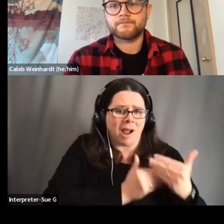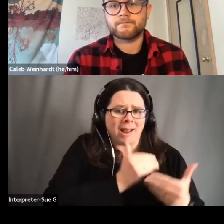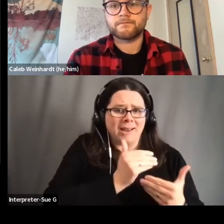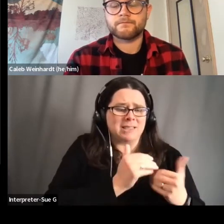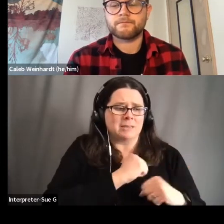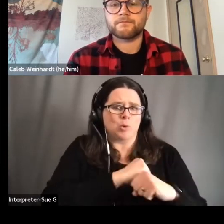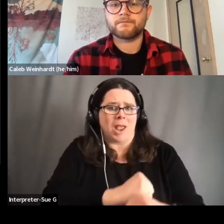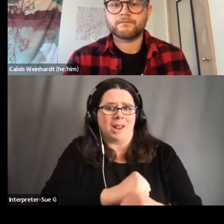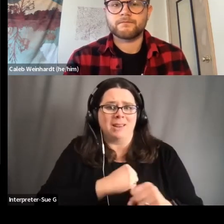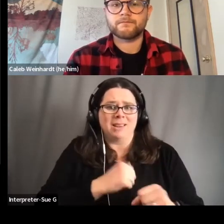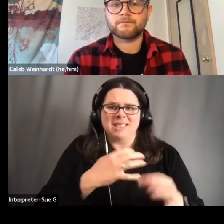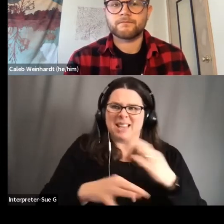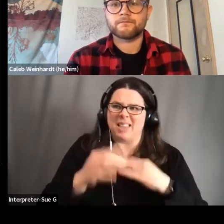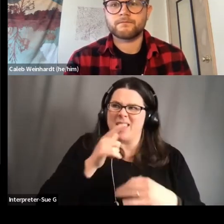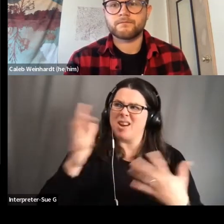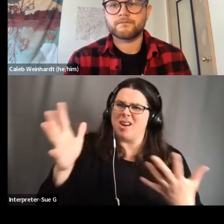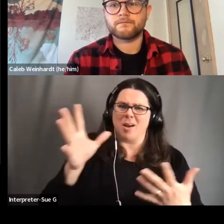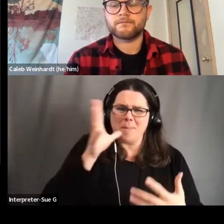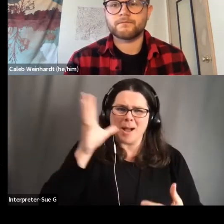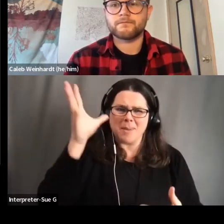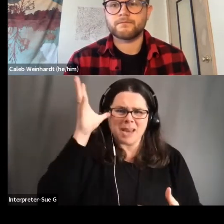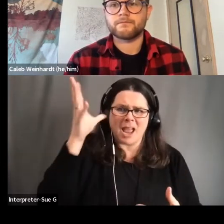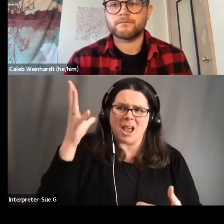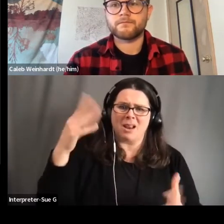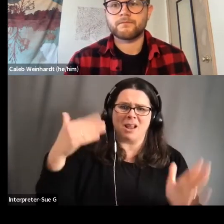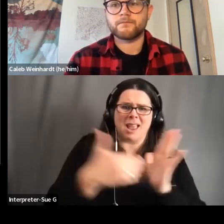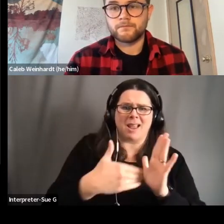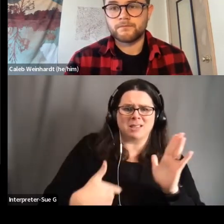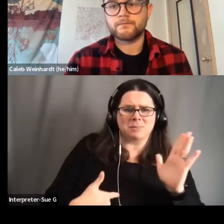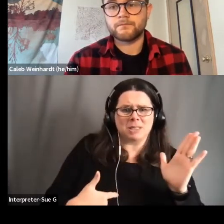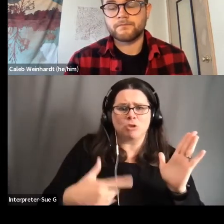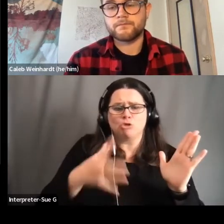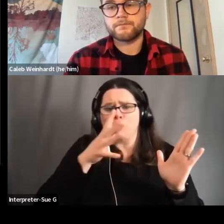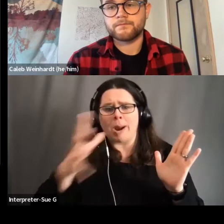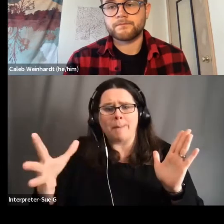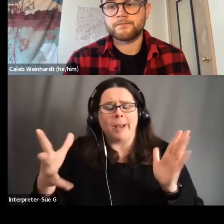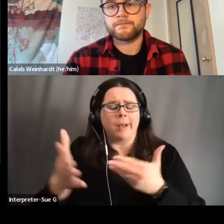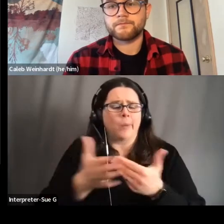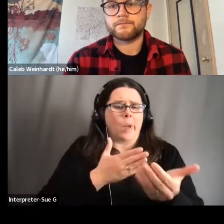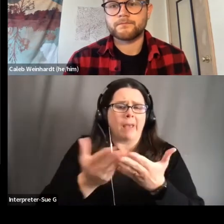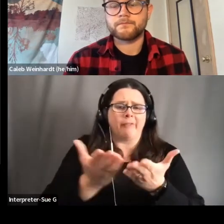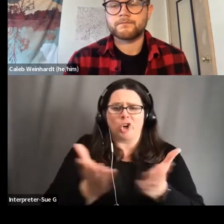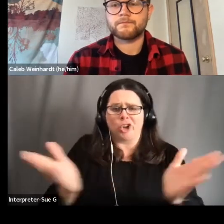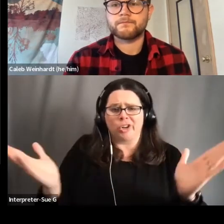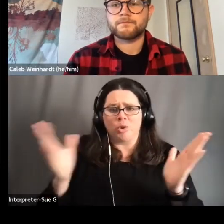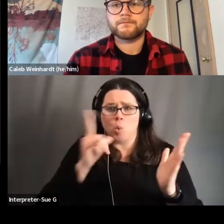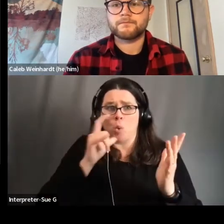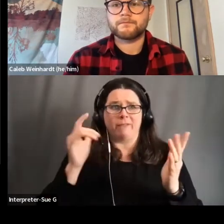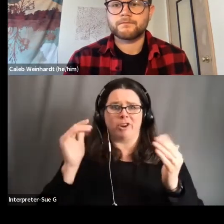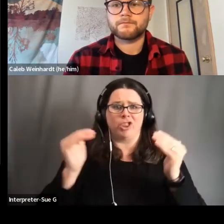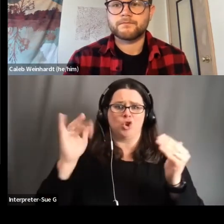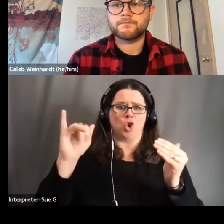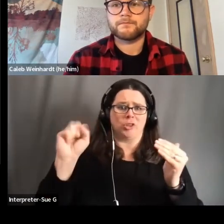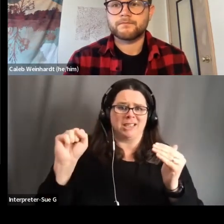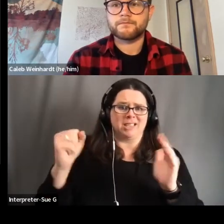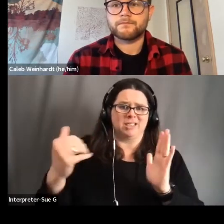They're hearing mom, dad, you know, grandma, whoever the adult is in their life is rejecting them.